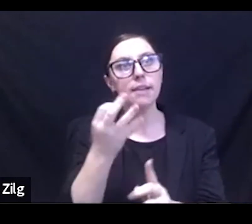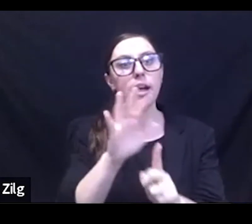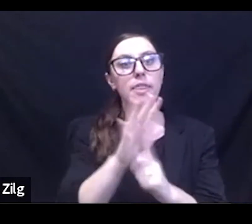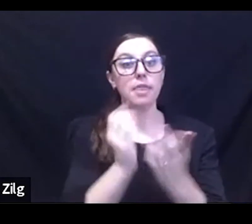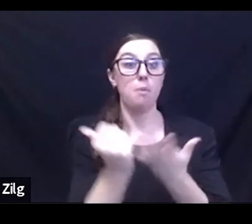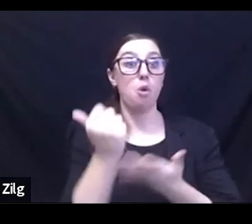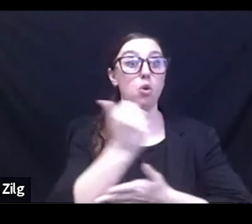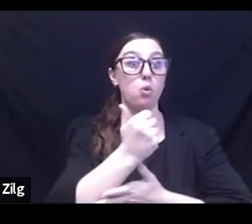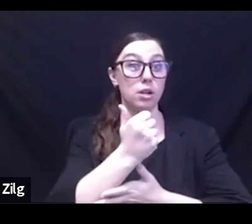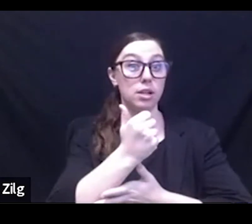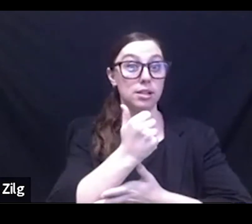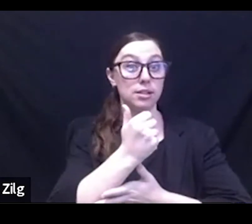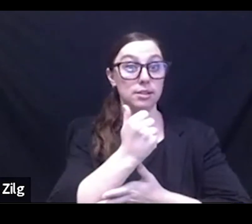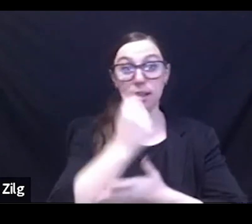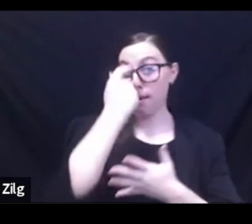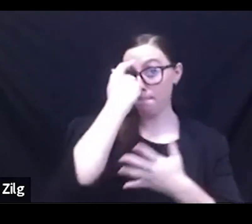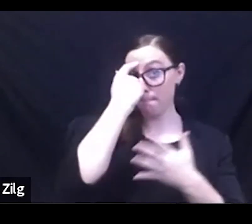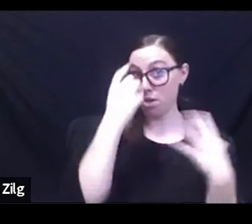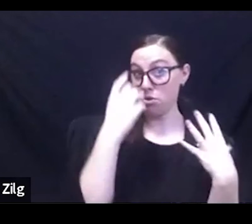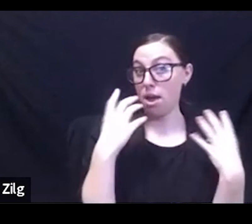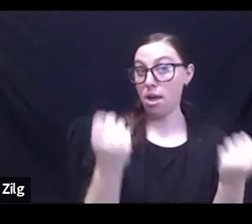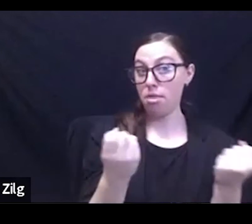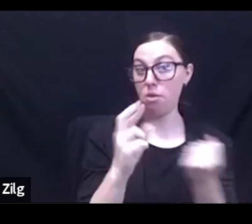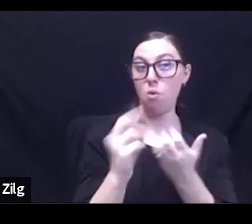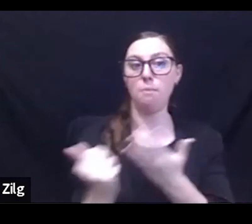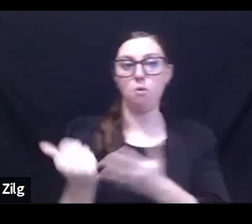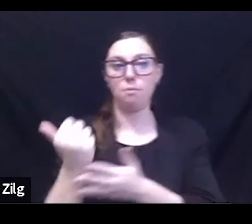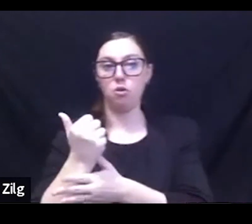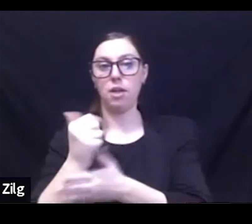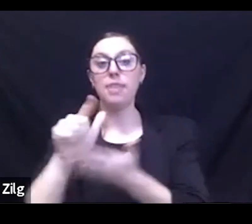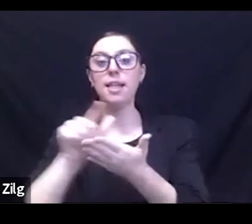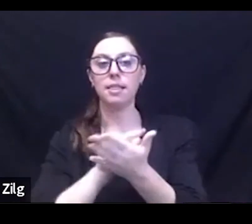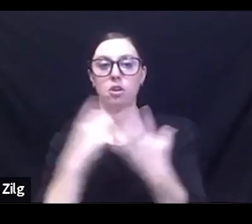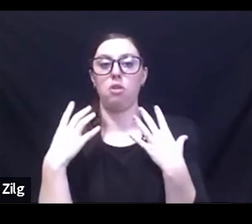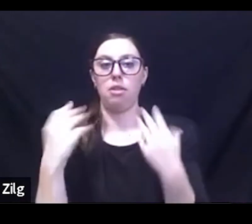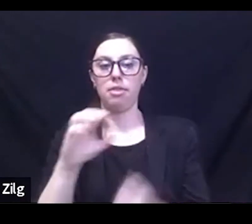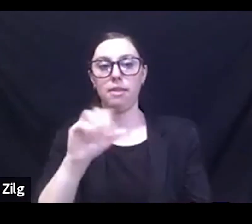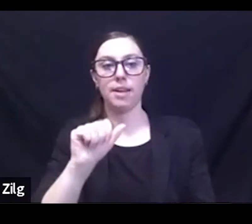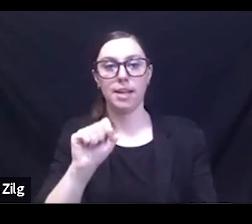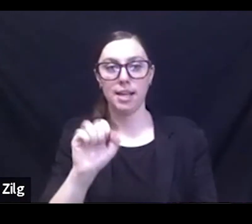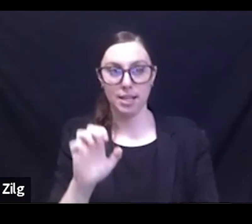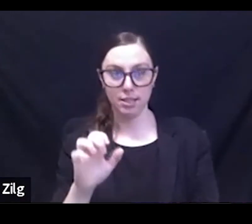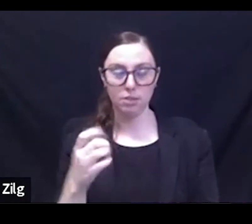their priorities are mental health or the legal health of a case. So we see a lot of people